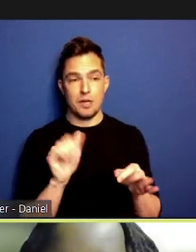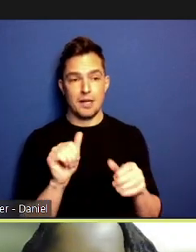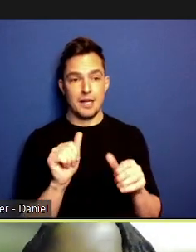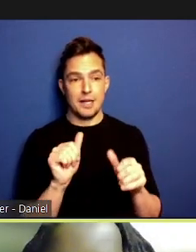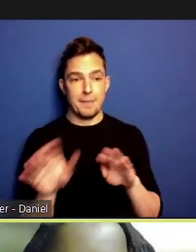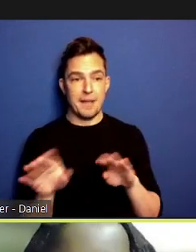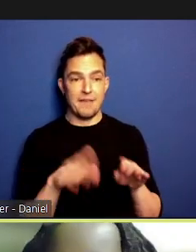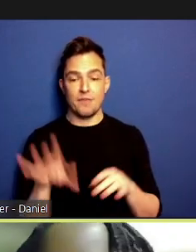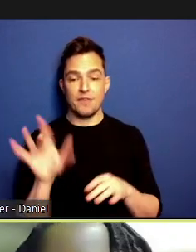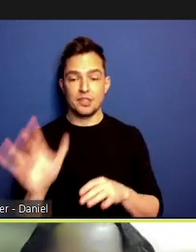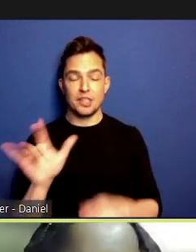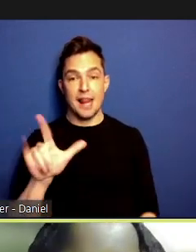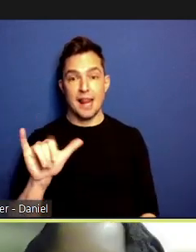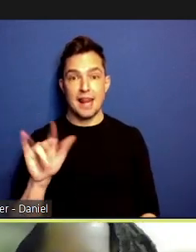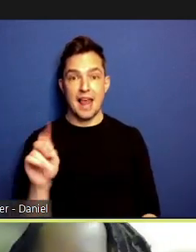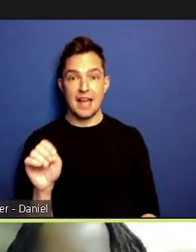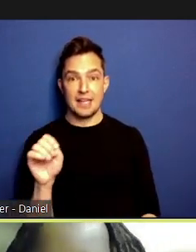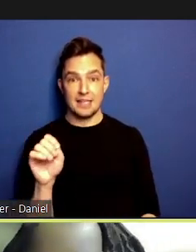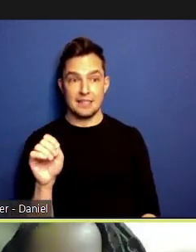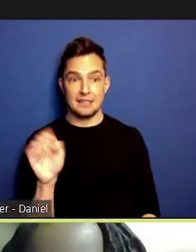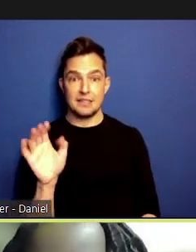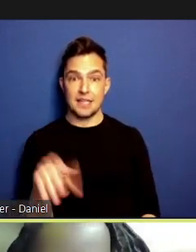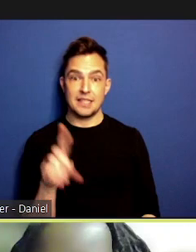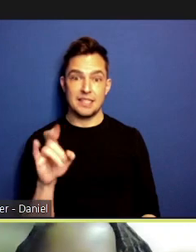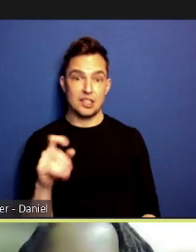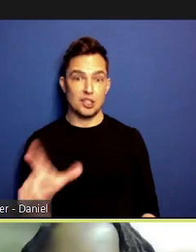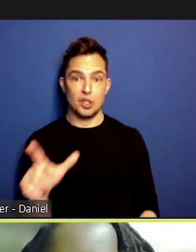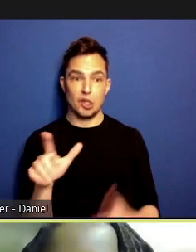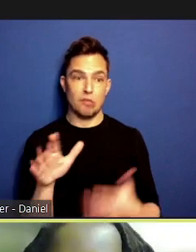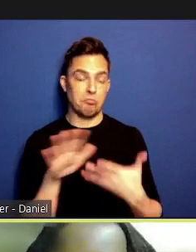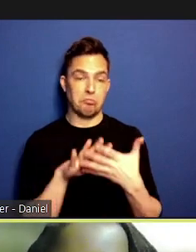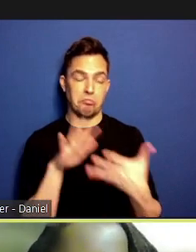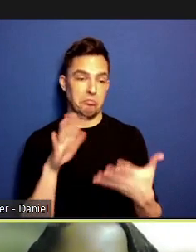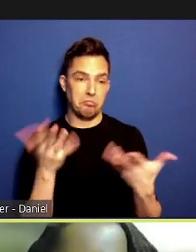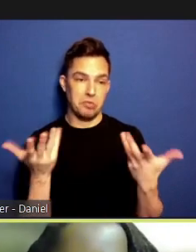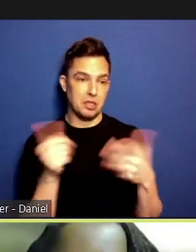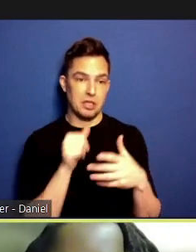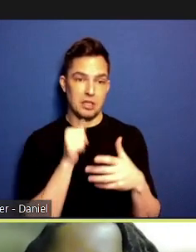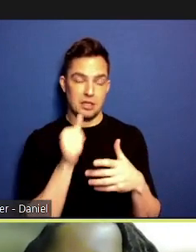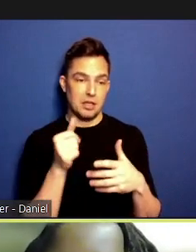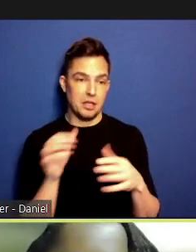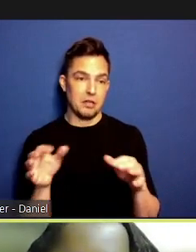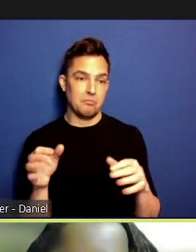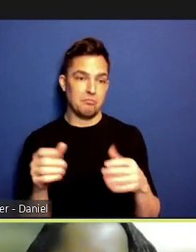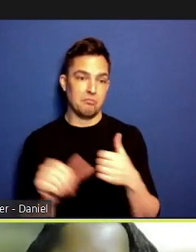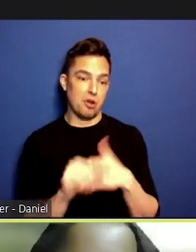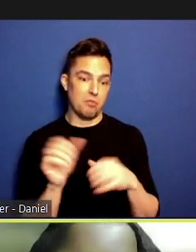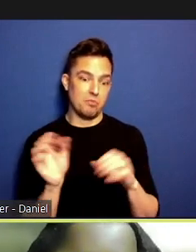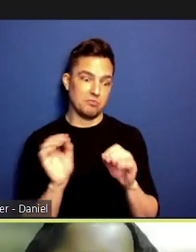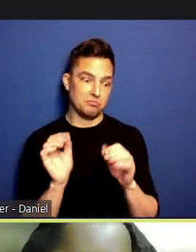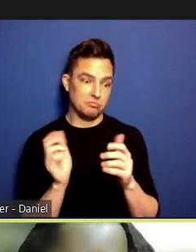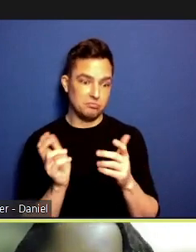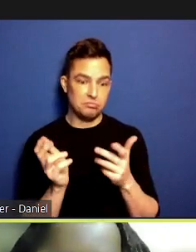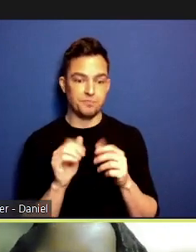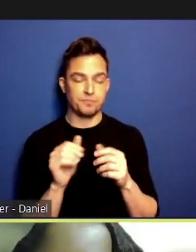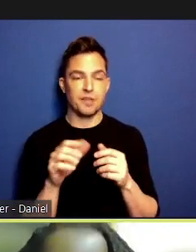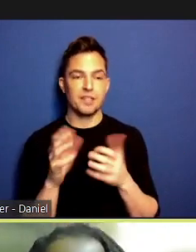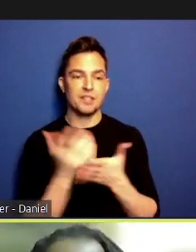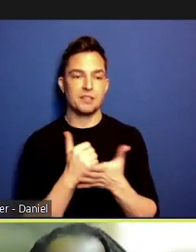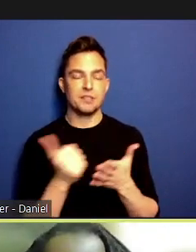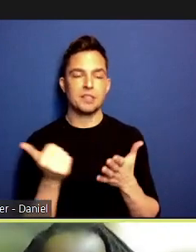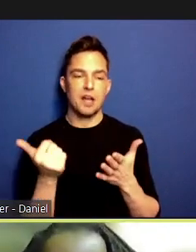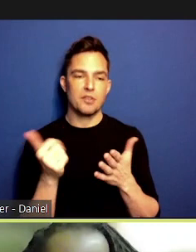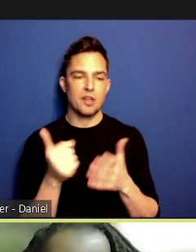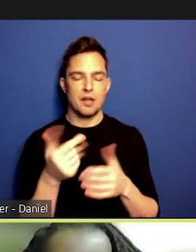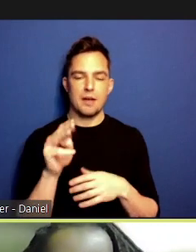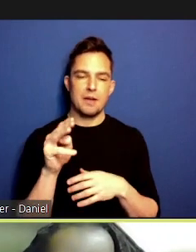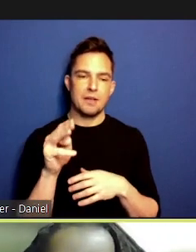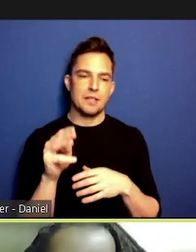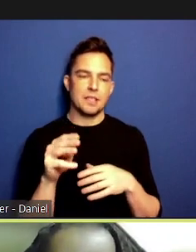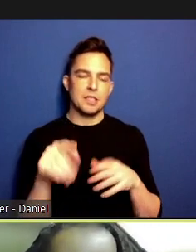is pretty digitally innocuous, still you know, earned the Meyer of the grade eight teacher,